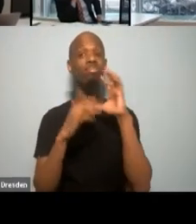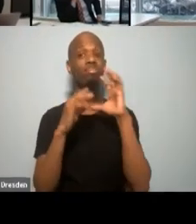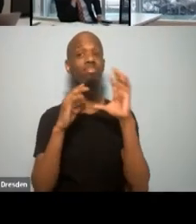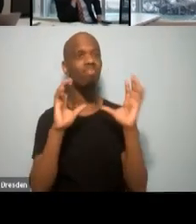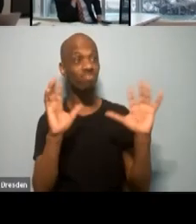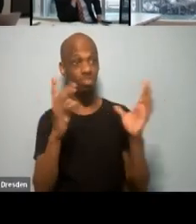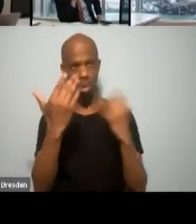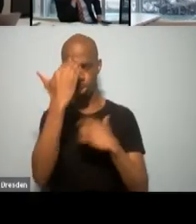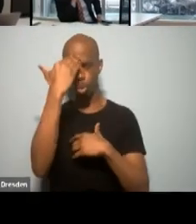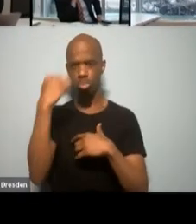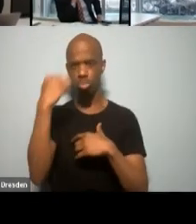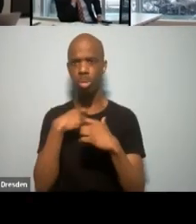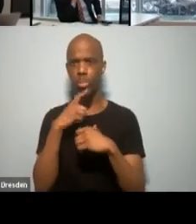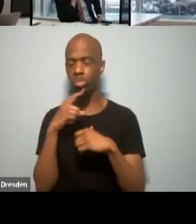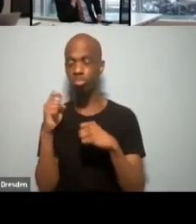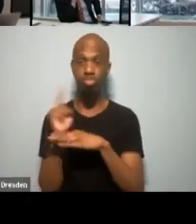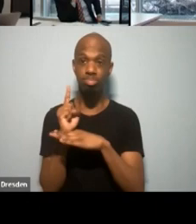in terms of institutional approach,